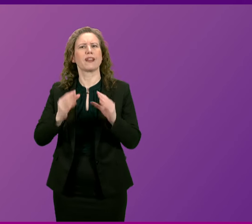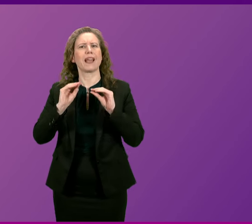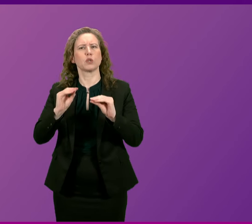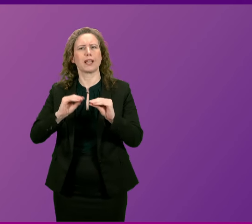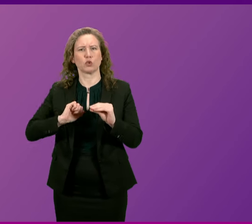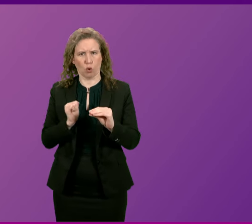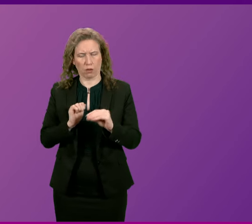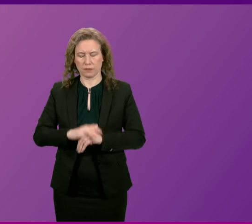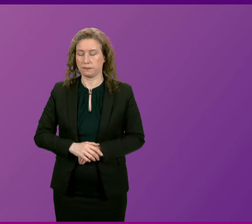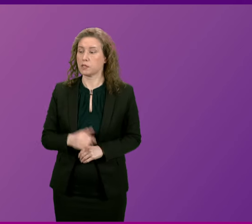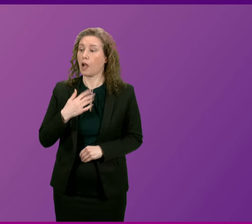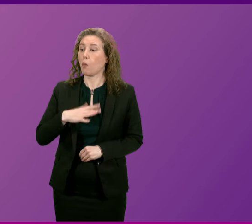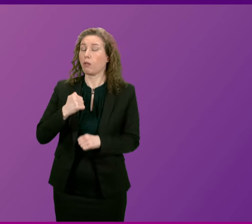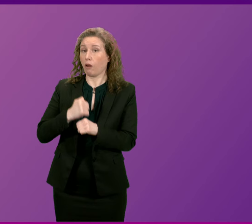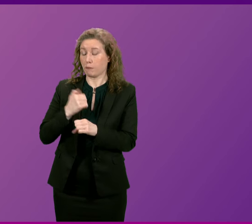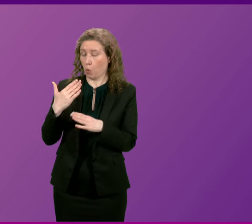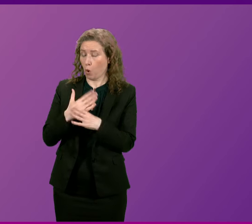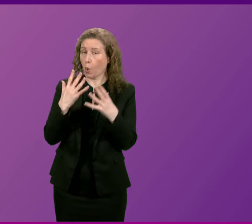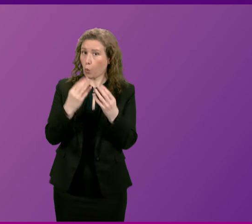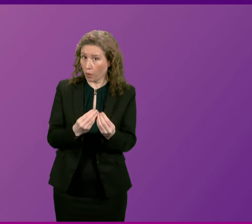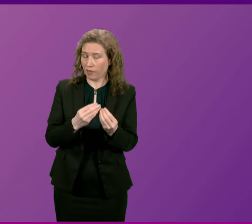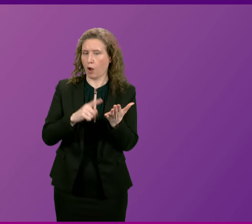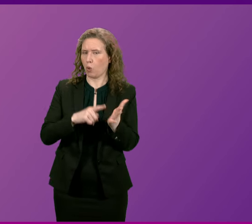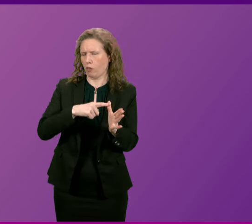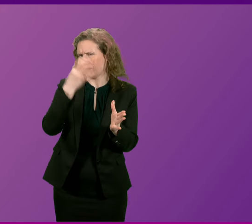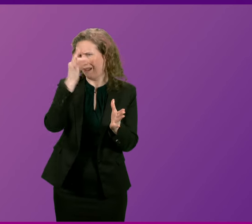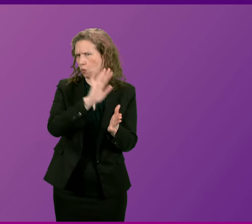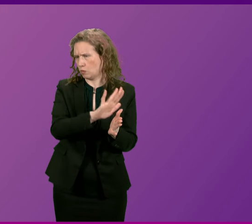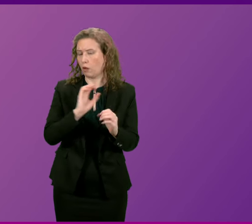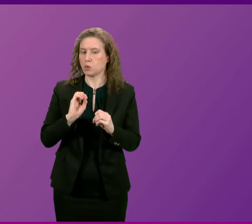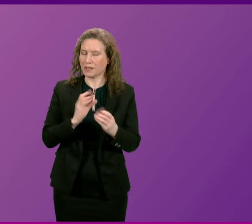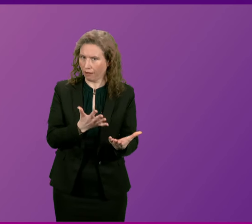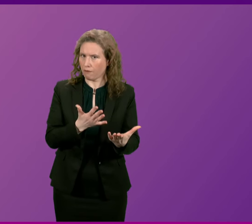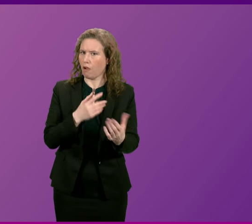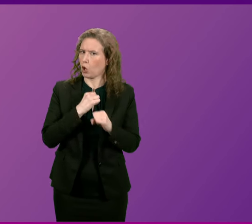Government to work with our local authority partners to deliver on those commitments.